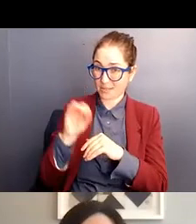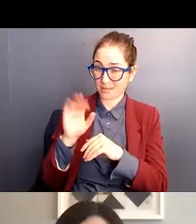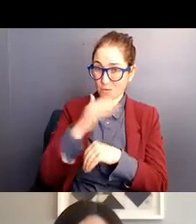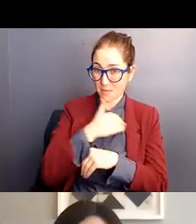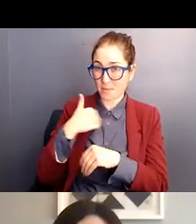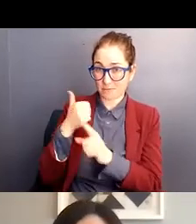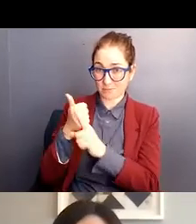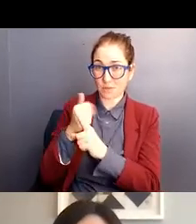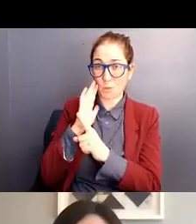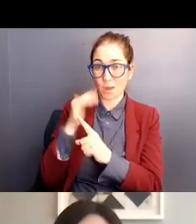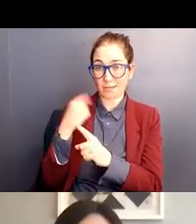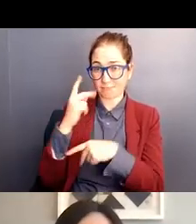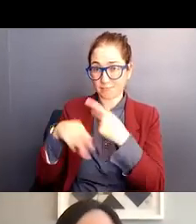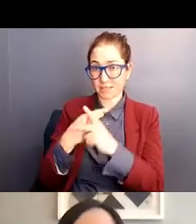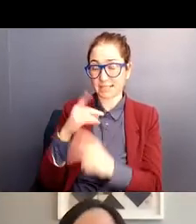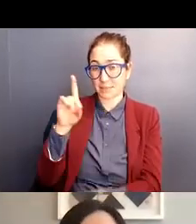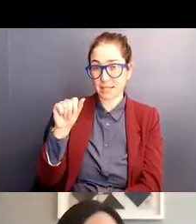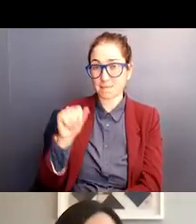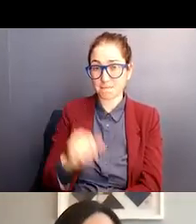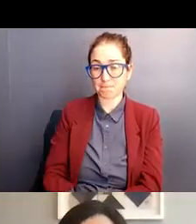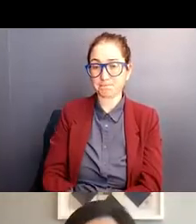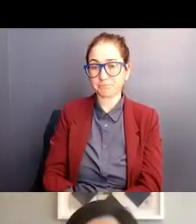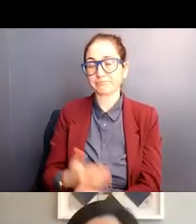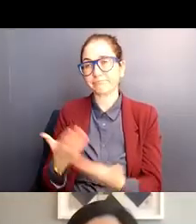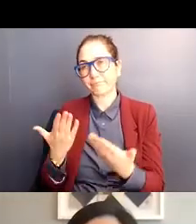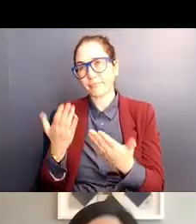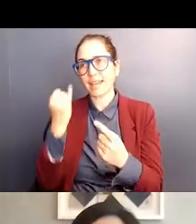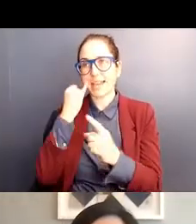to have some type of disability whether or not they identify with